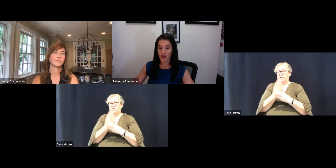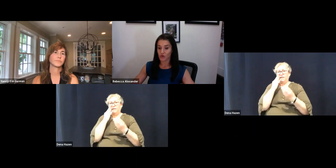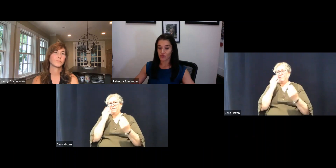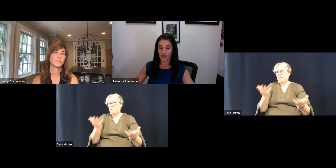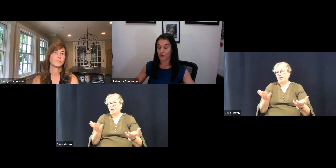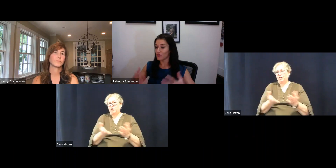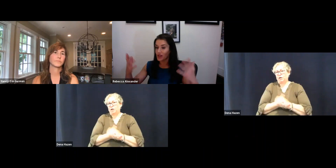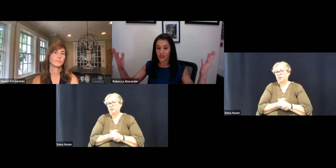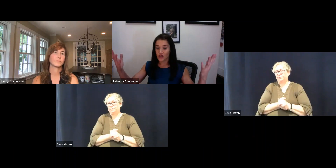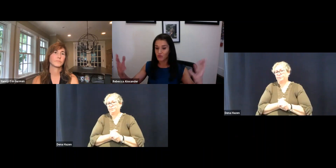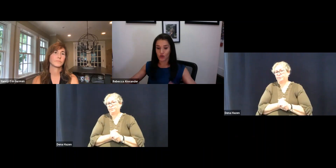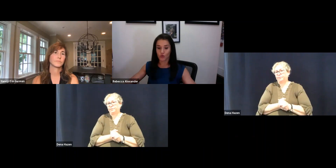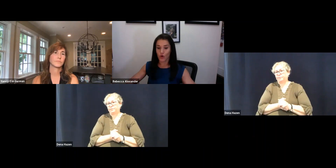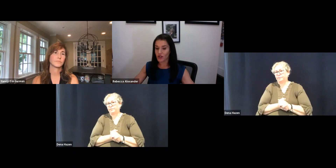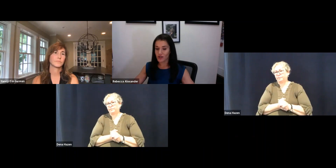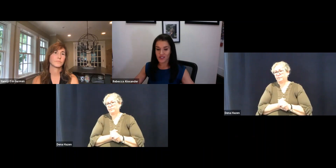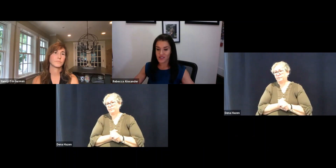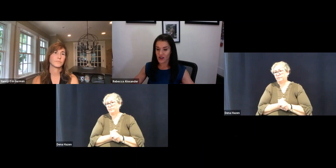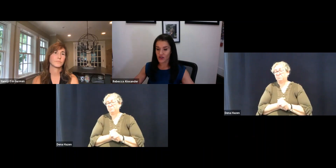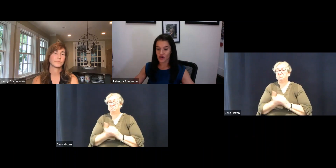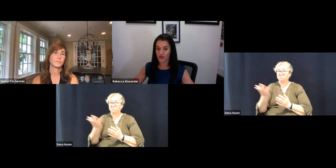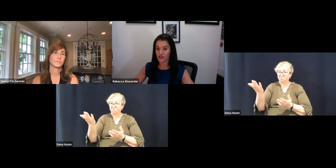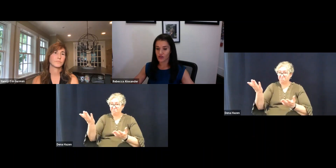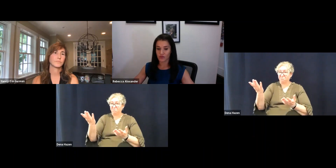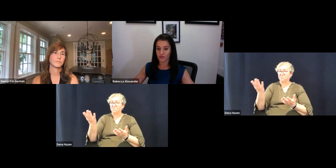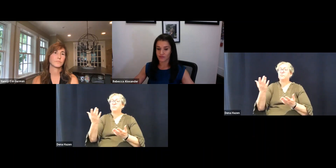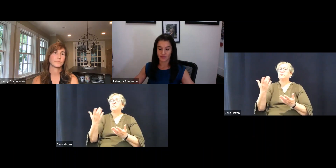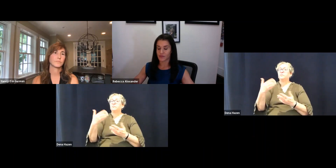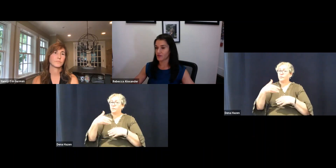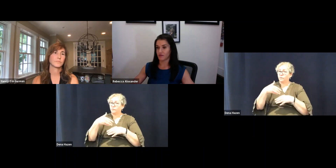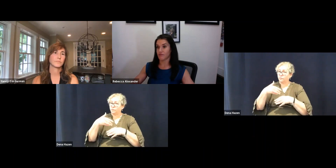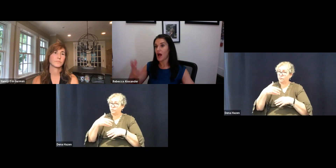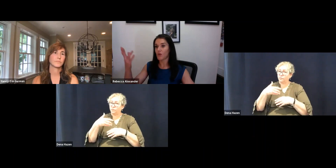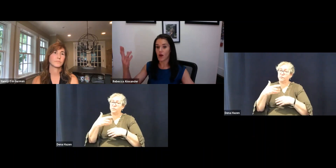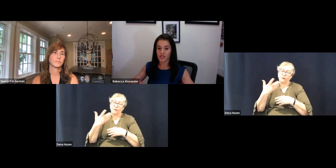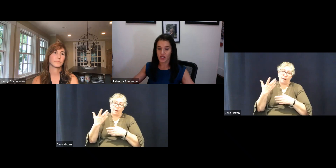So you're welcome to send her to my website.